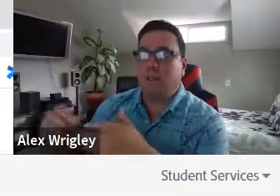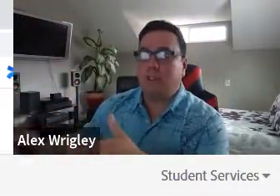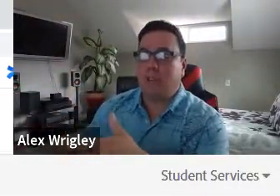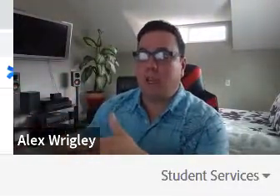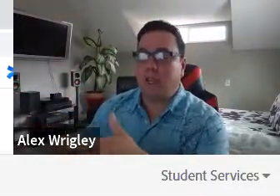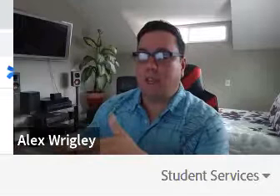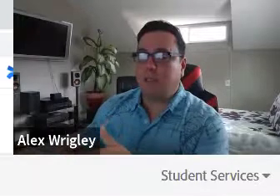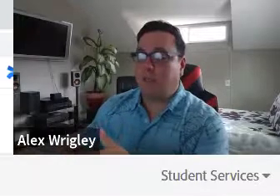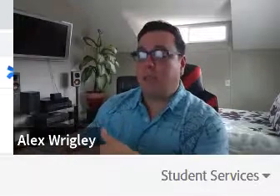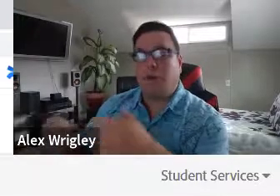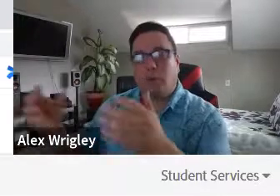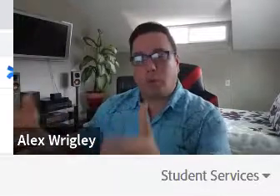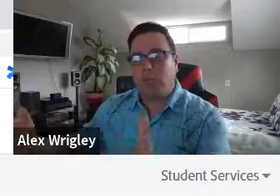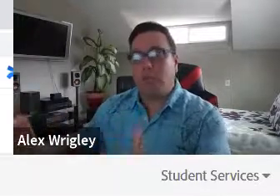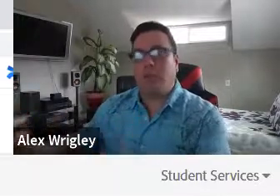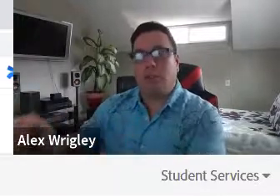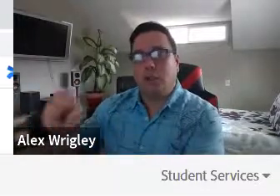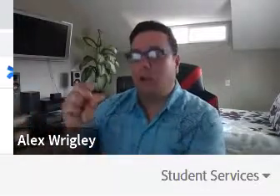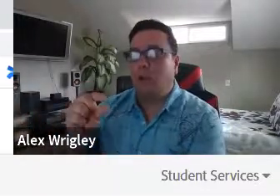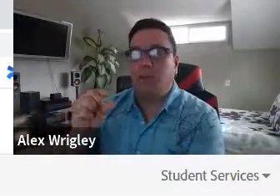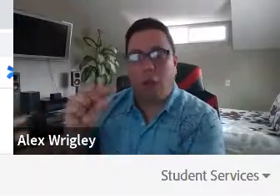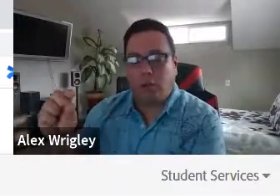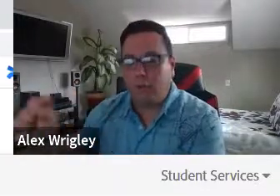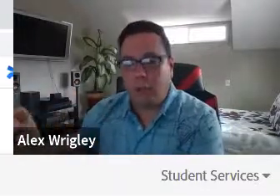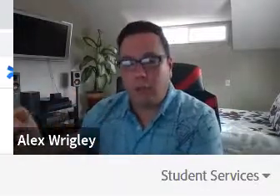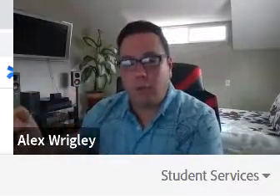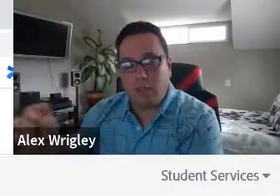person signs and they're agreeing to a certain, you know, dollar value in the